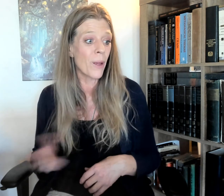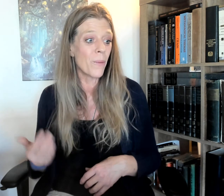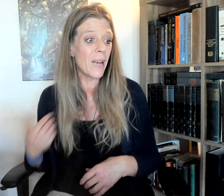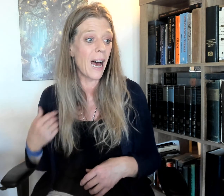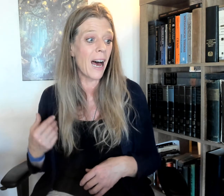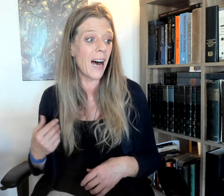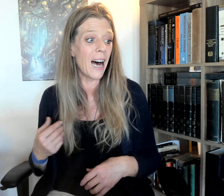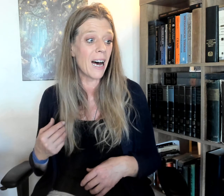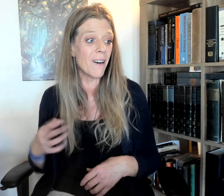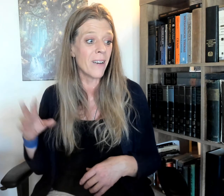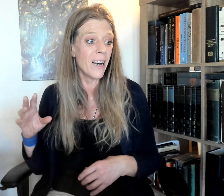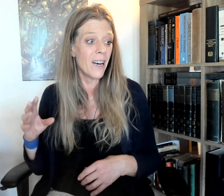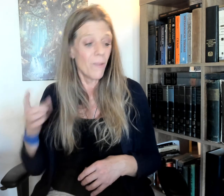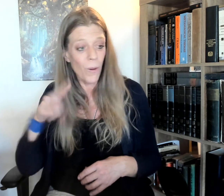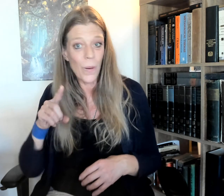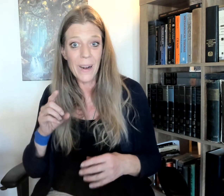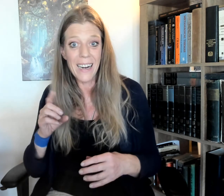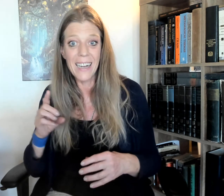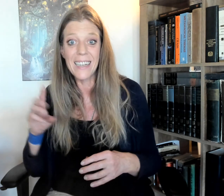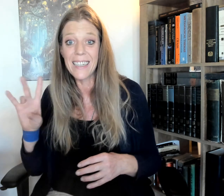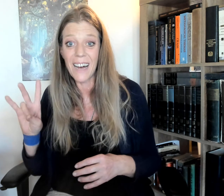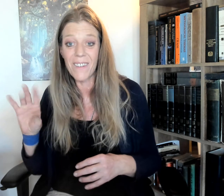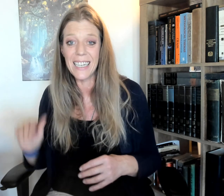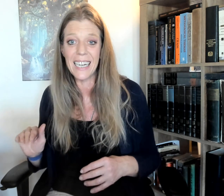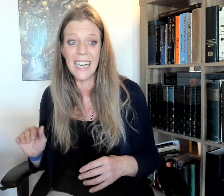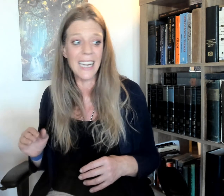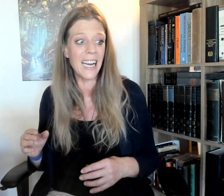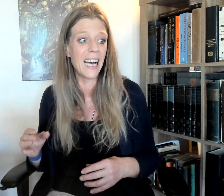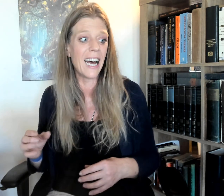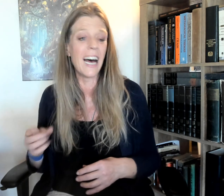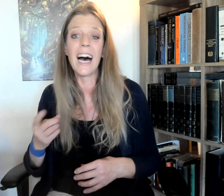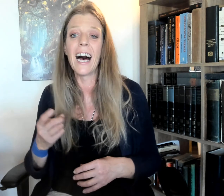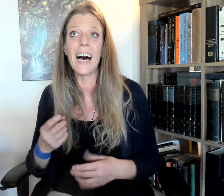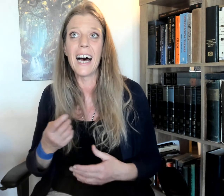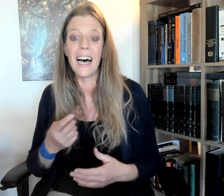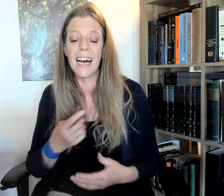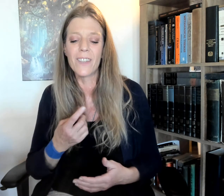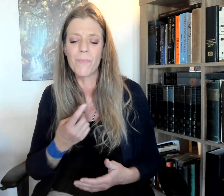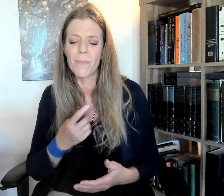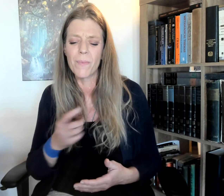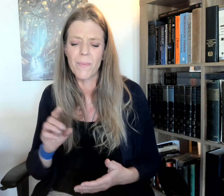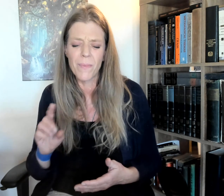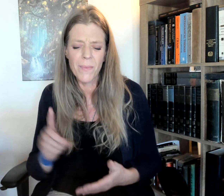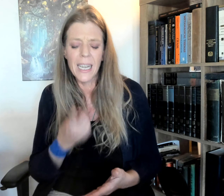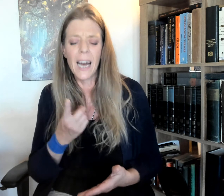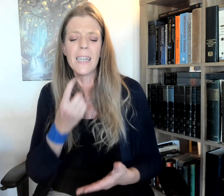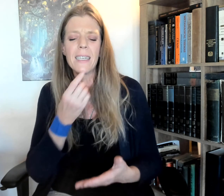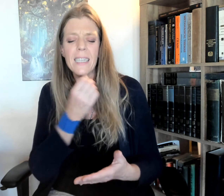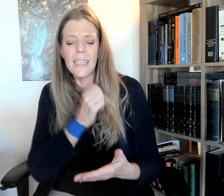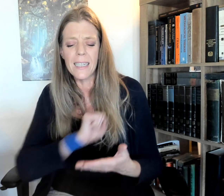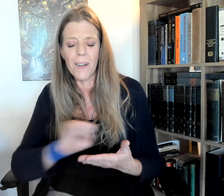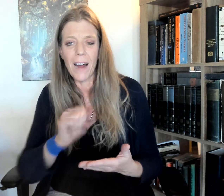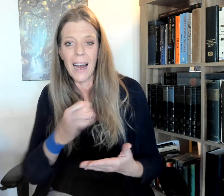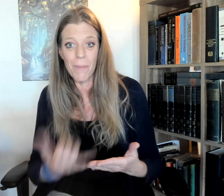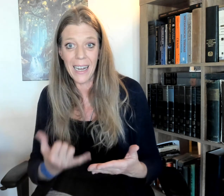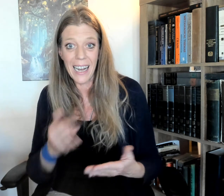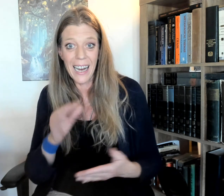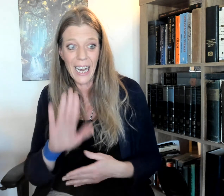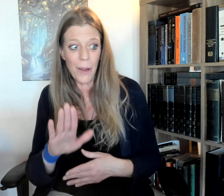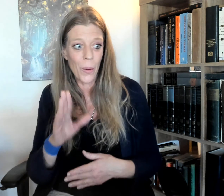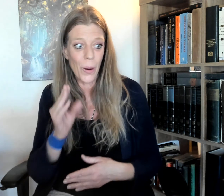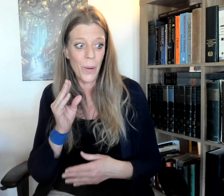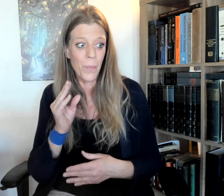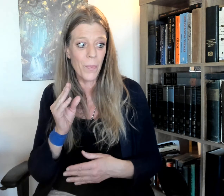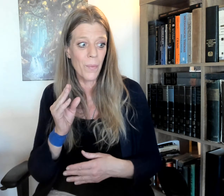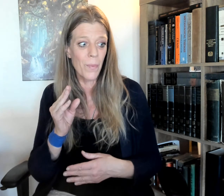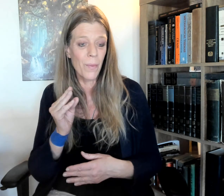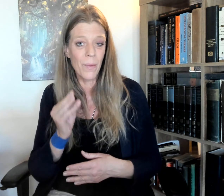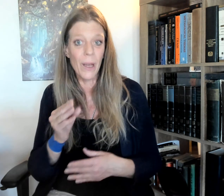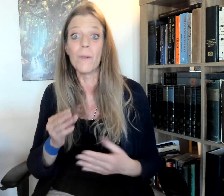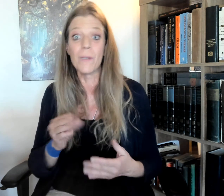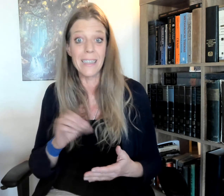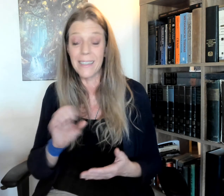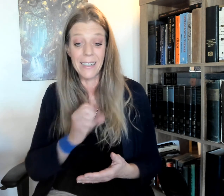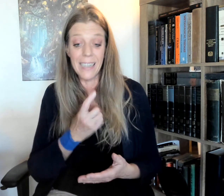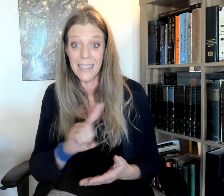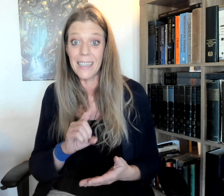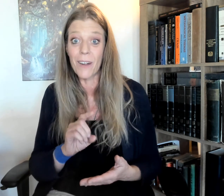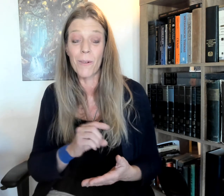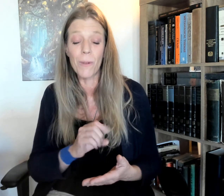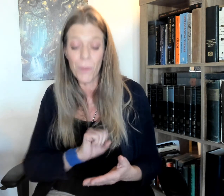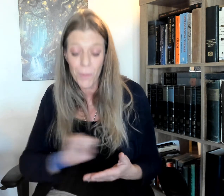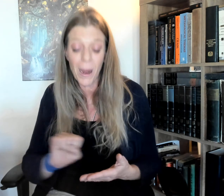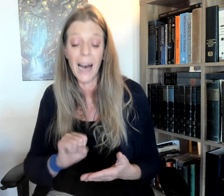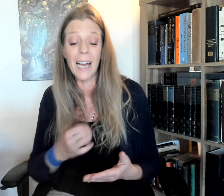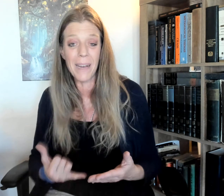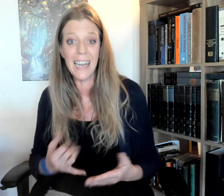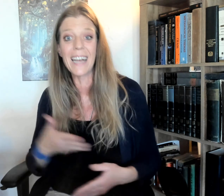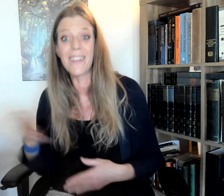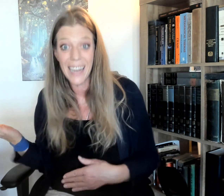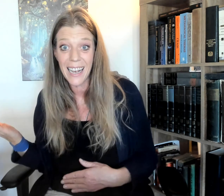We have for #17 ahh Describing Your...oop Descriging Things!